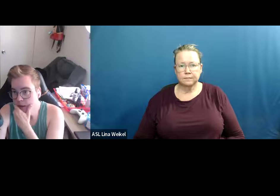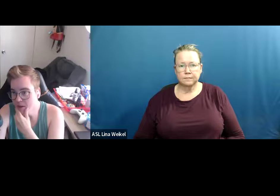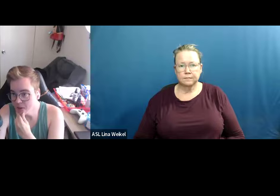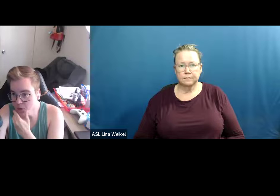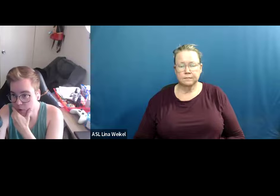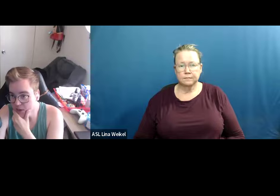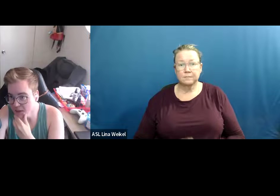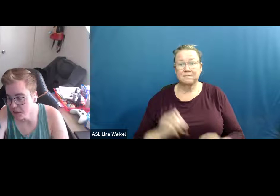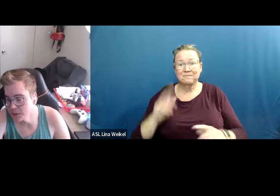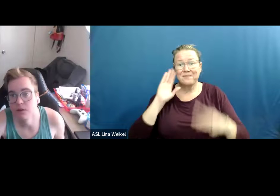Harm (He/Him): Hi! Everybody!